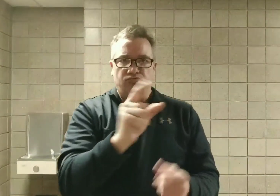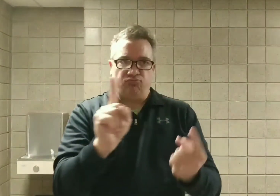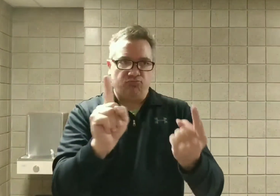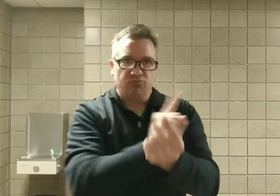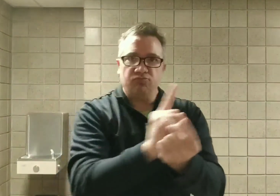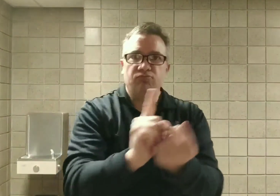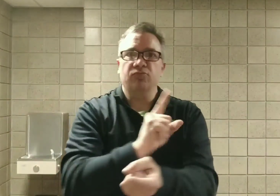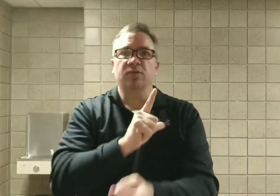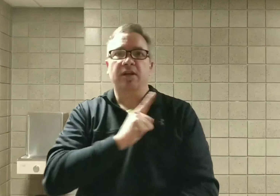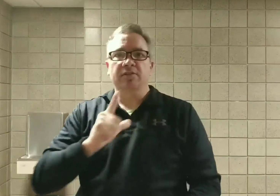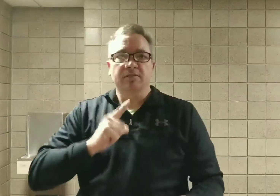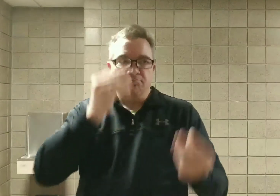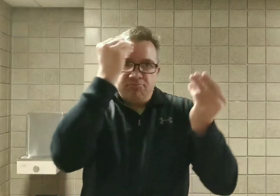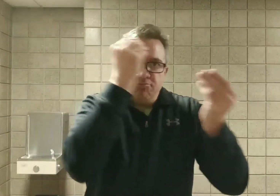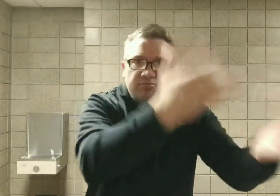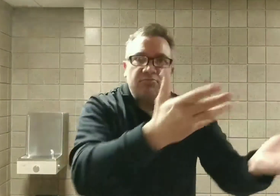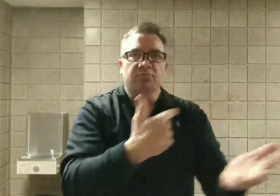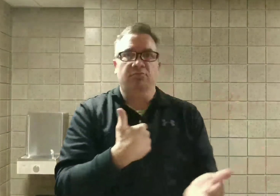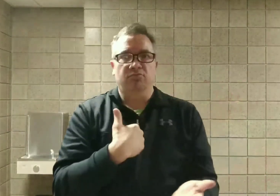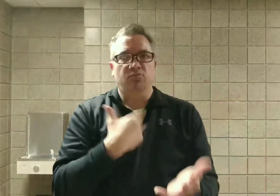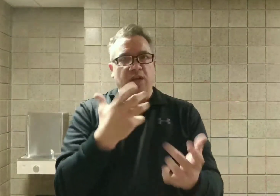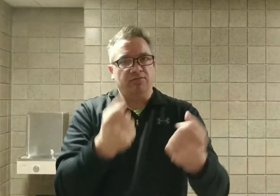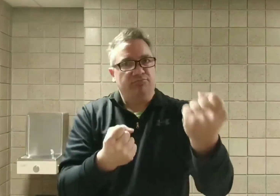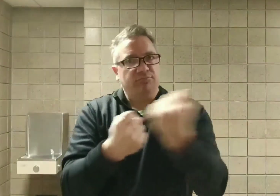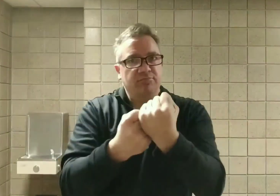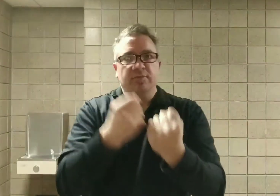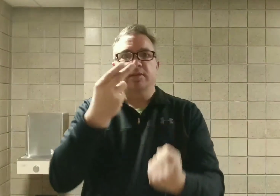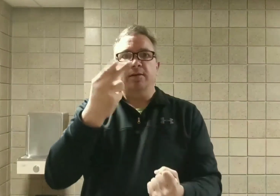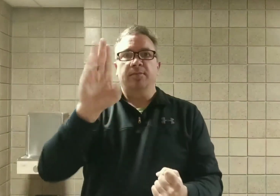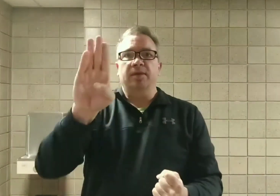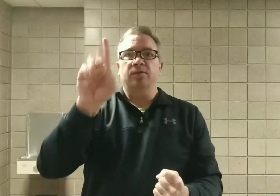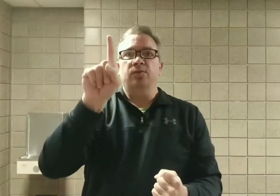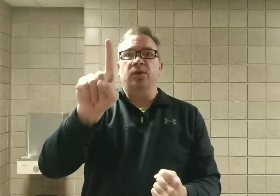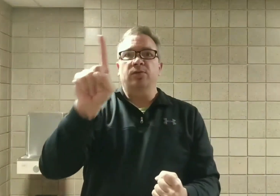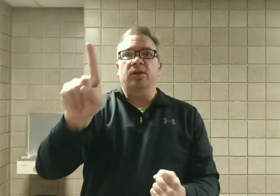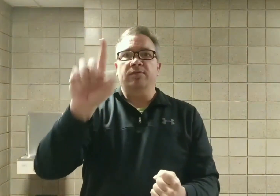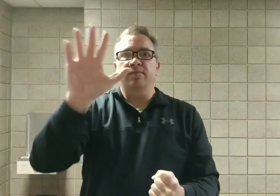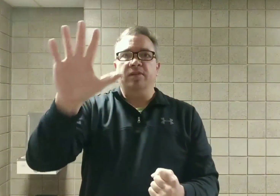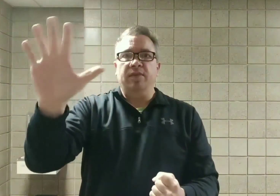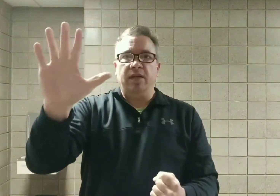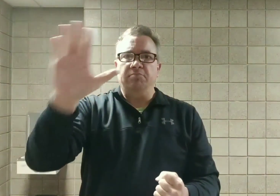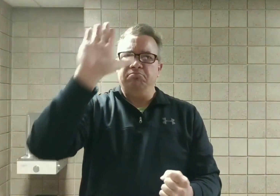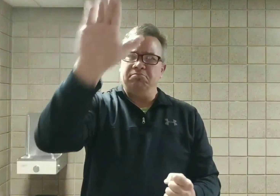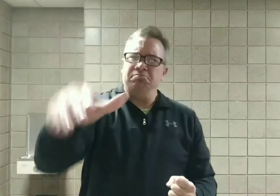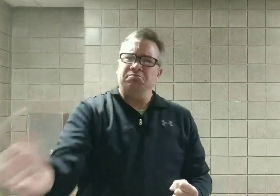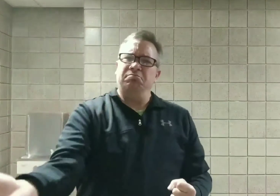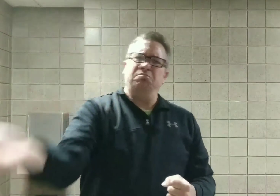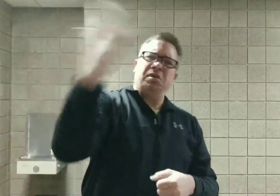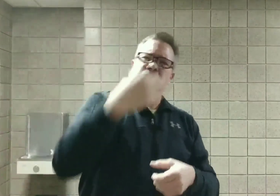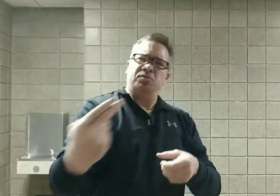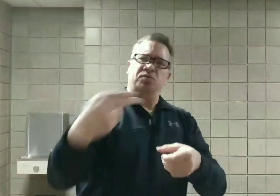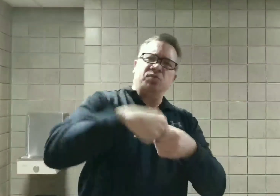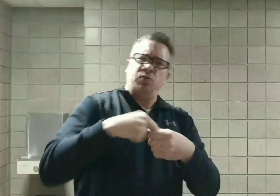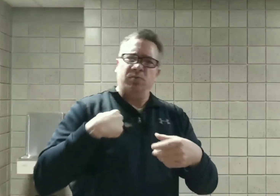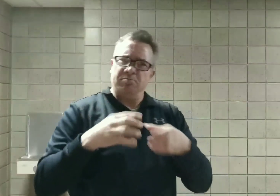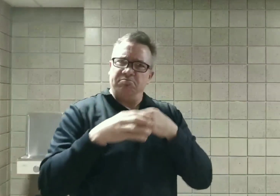and meeting the legislators and tell them That I am supporting this bill HB1155 Come over along and join us